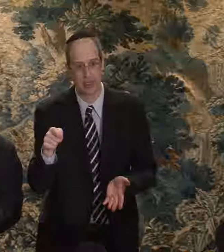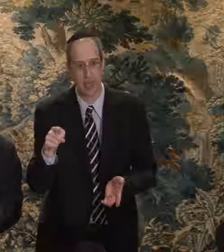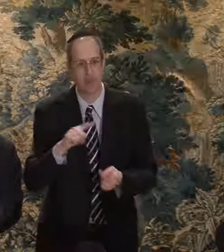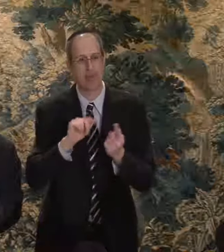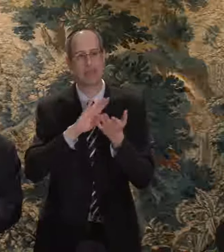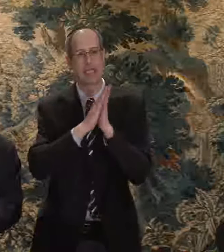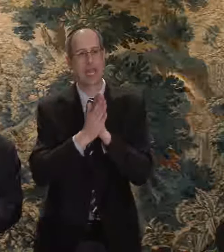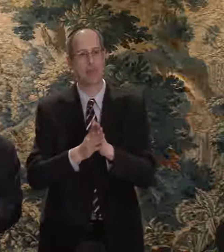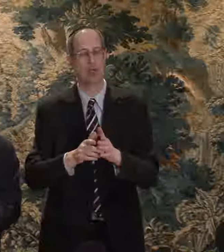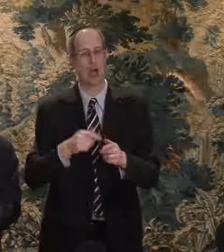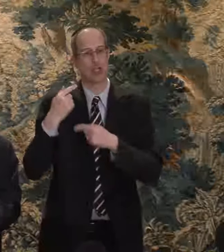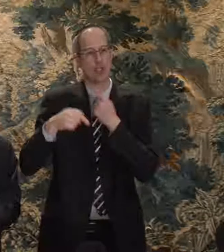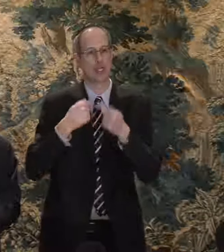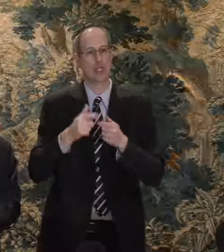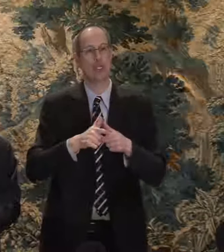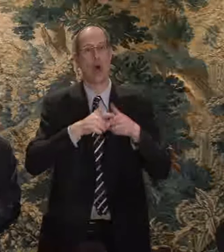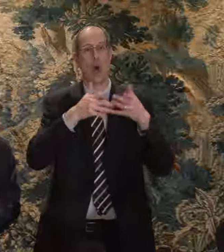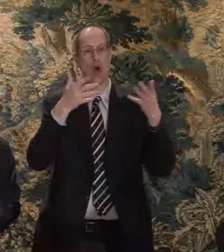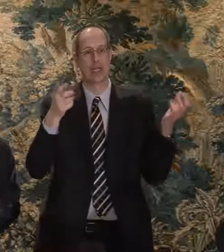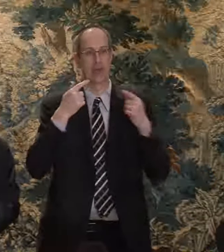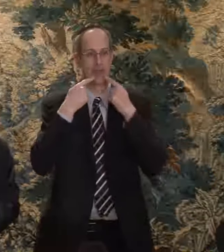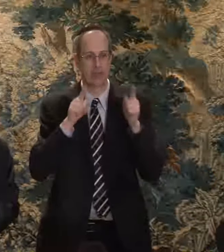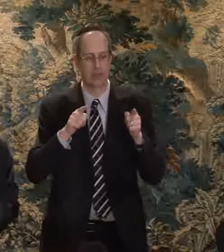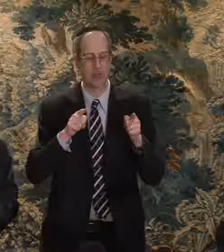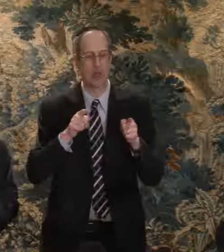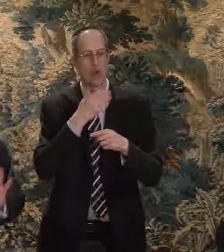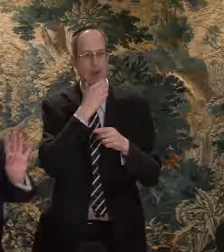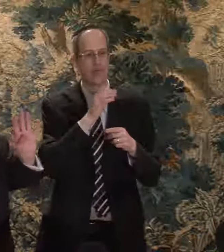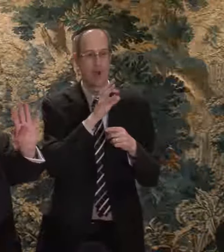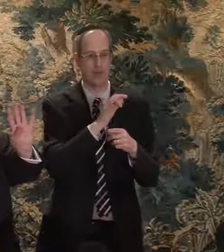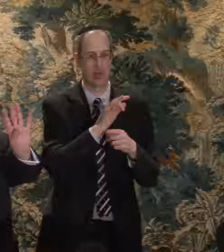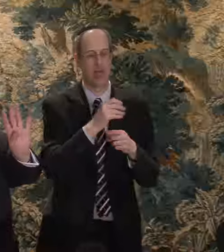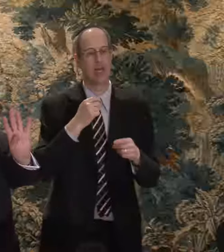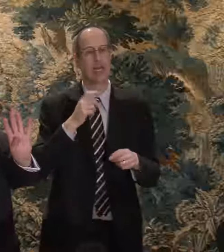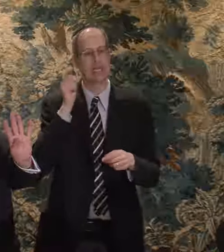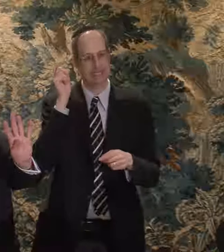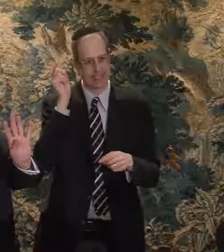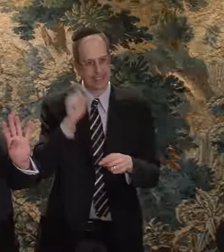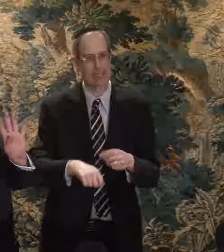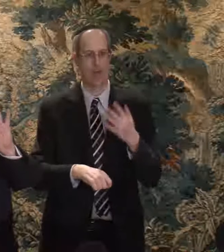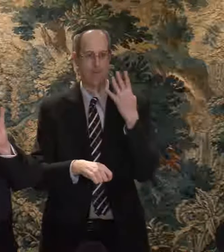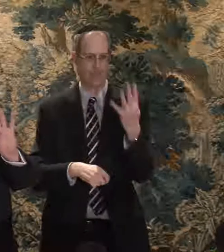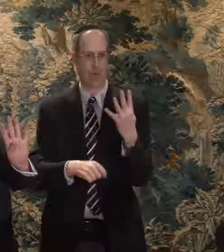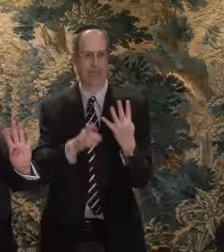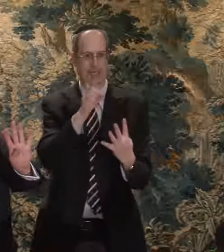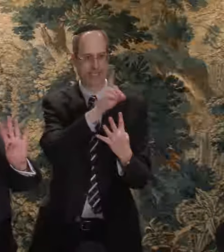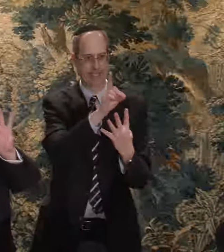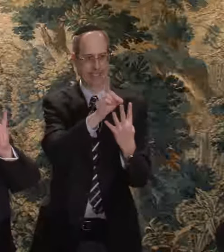good during them how did they became good diamond and refract Phil said because you got to have the four DS and try to write this down and try to